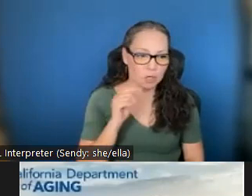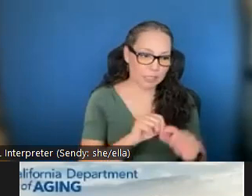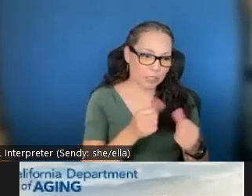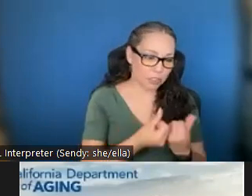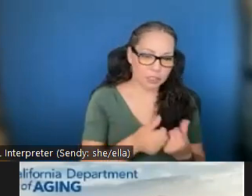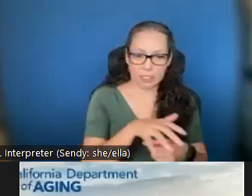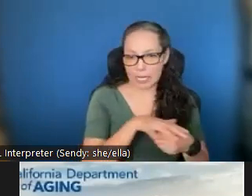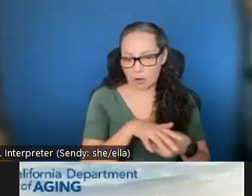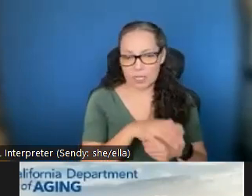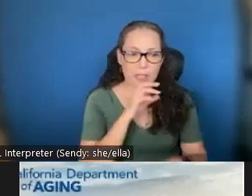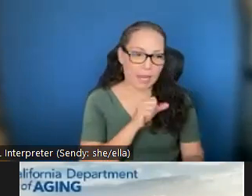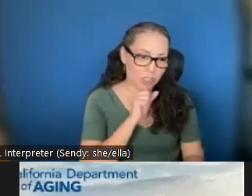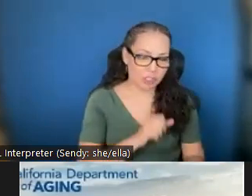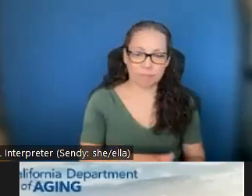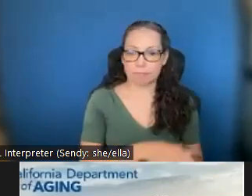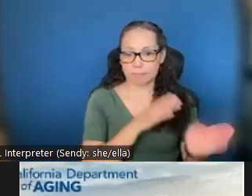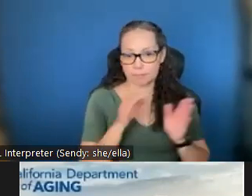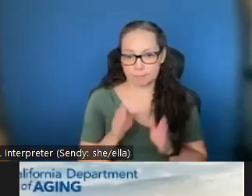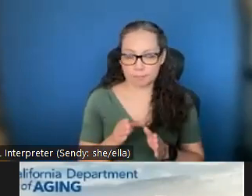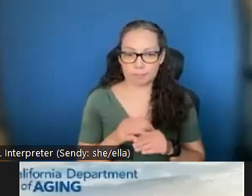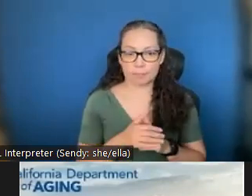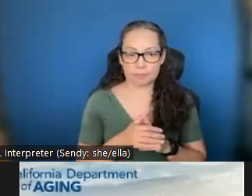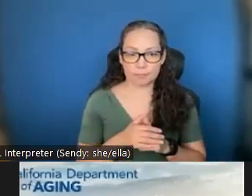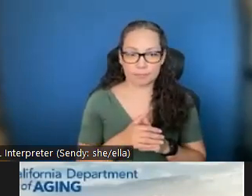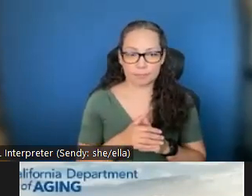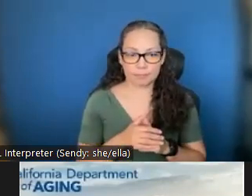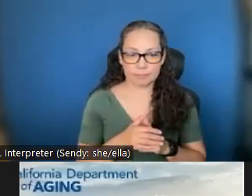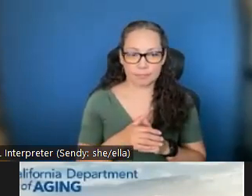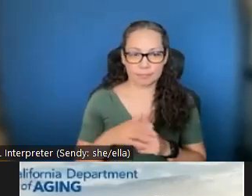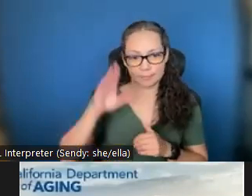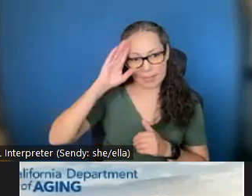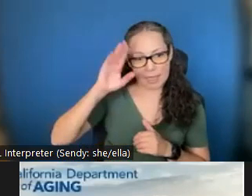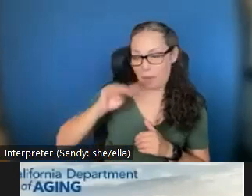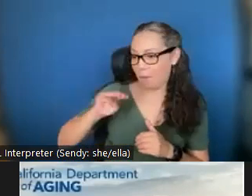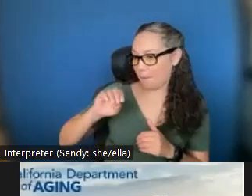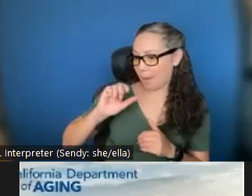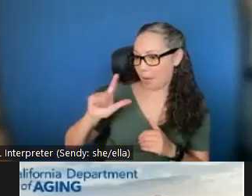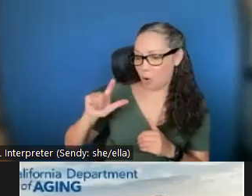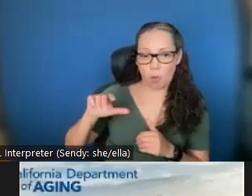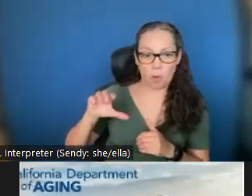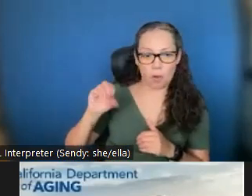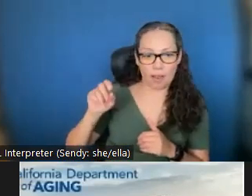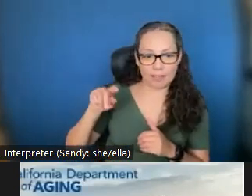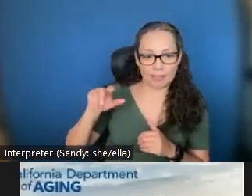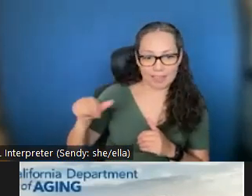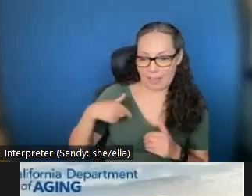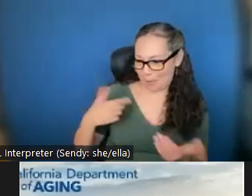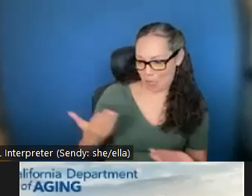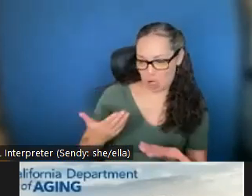on Aging hello good morning I'm Michael Costa and I'm here good morning Michael uh next we